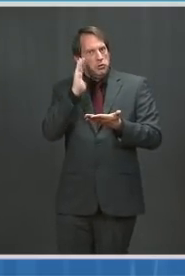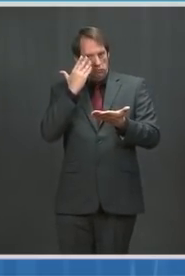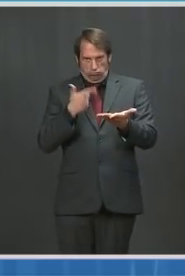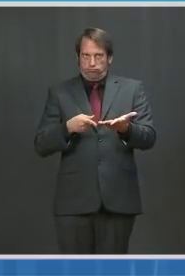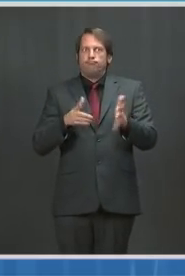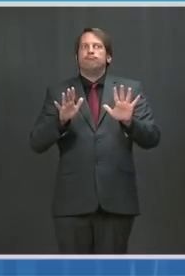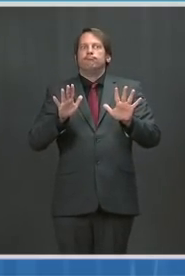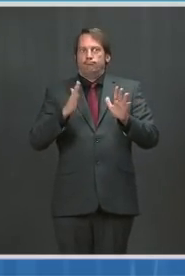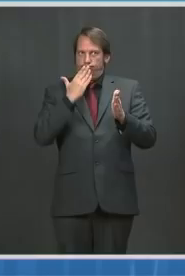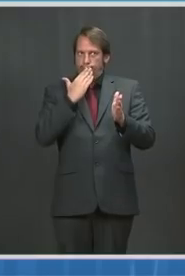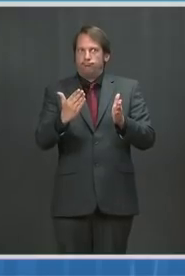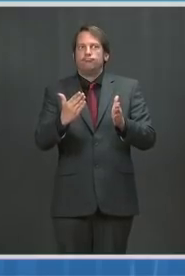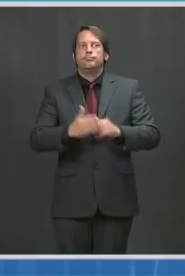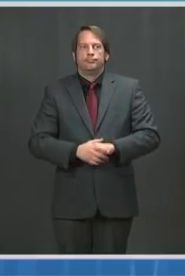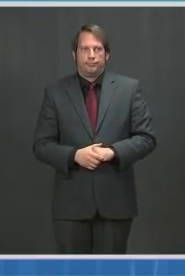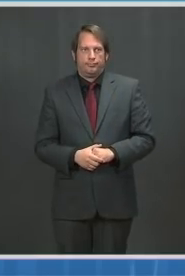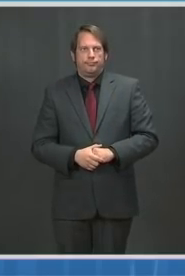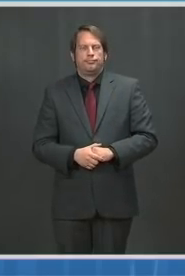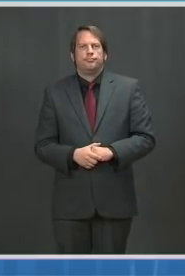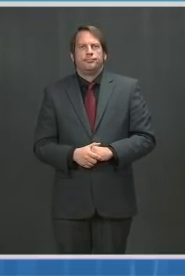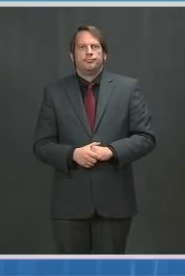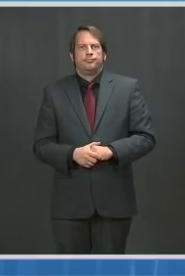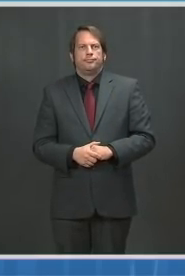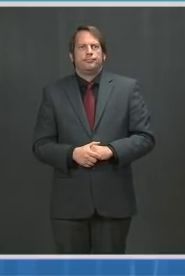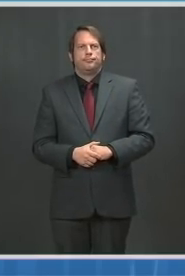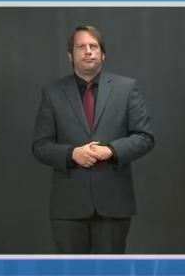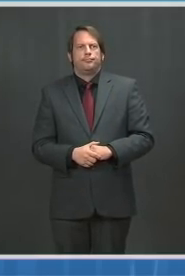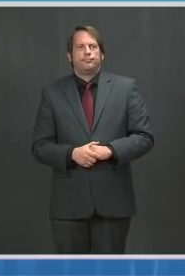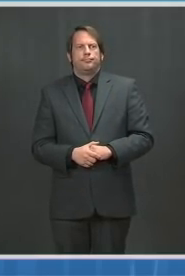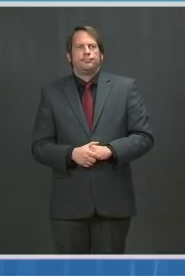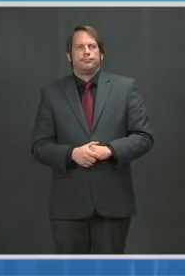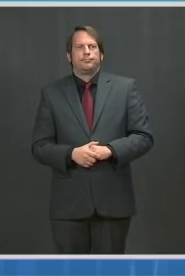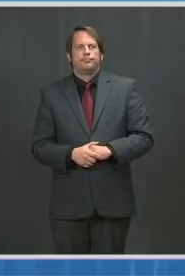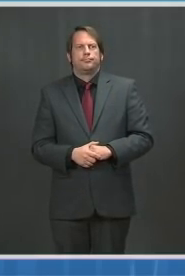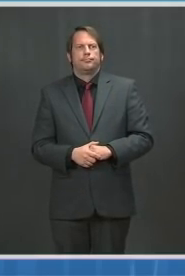to delineate more confidently --